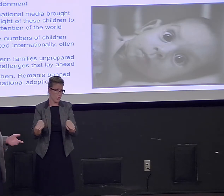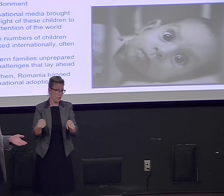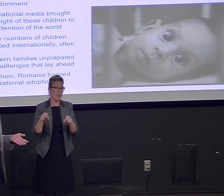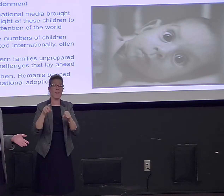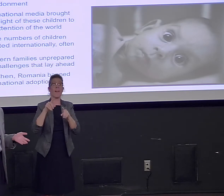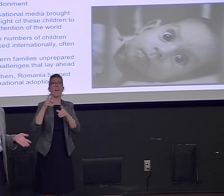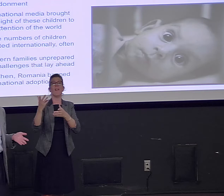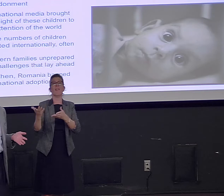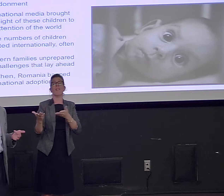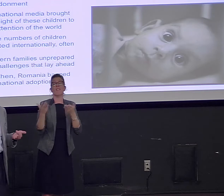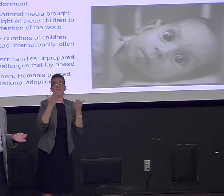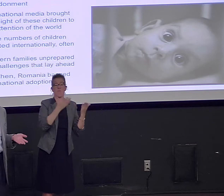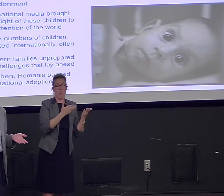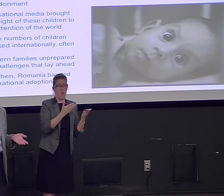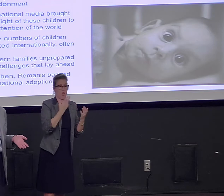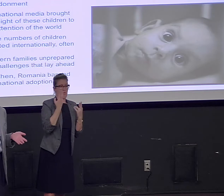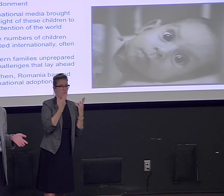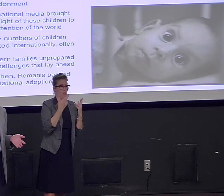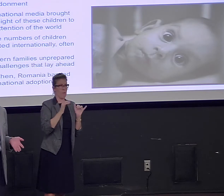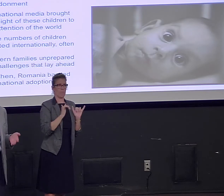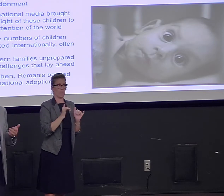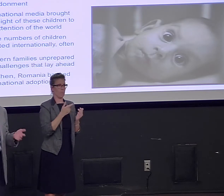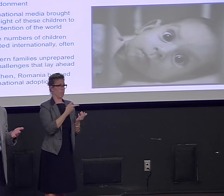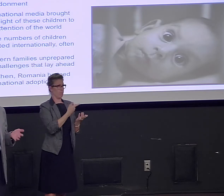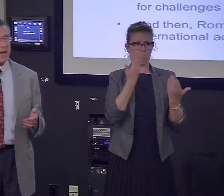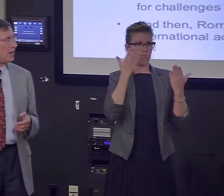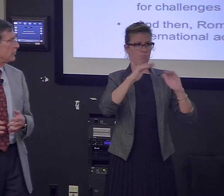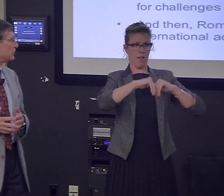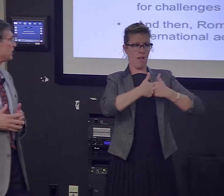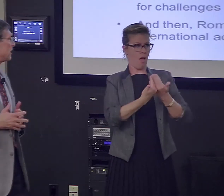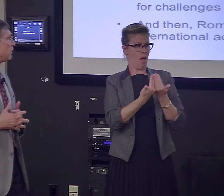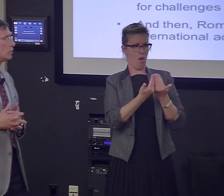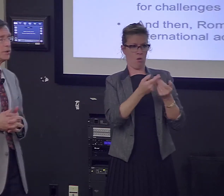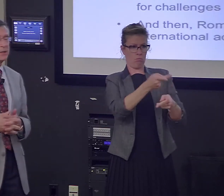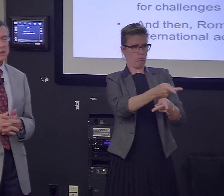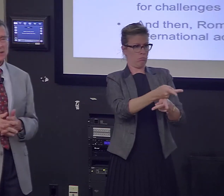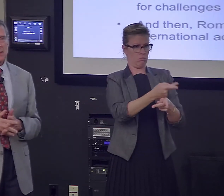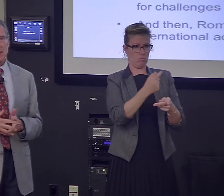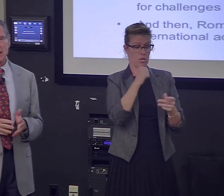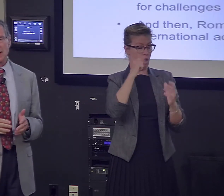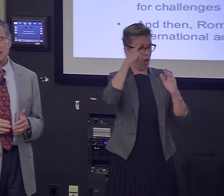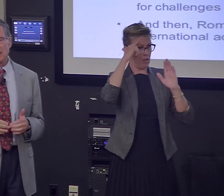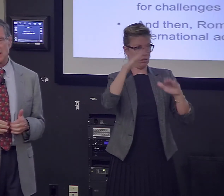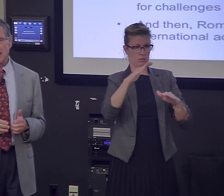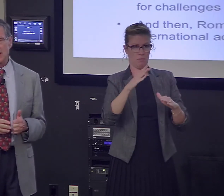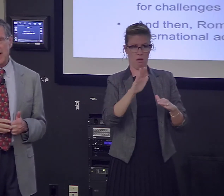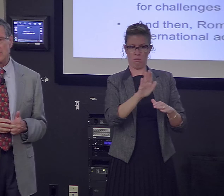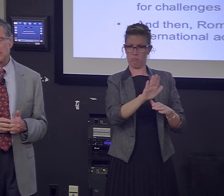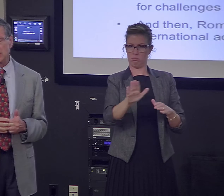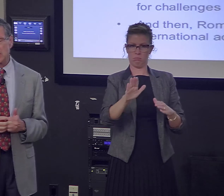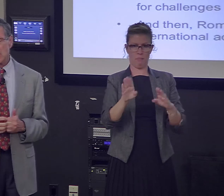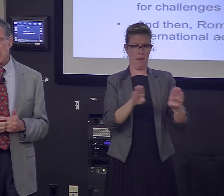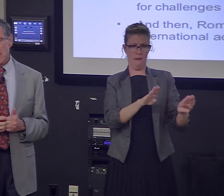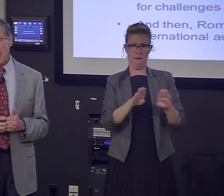But by and large, they were unprepared for the kinds of behaviors that they would encounter.